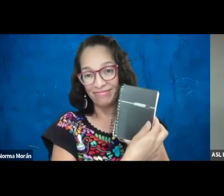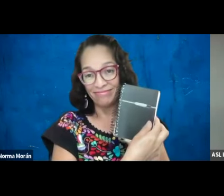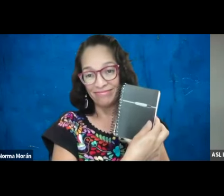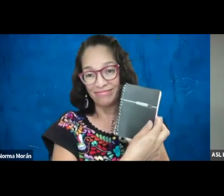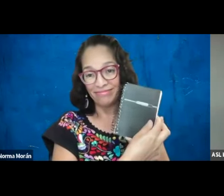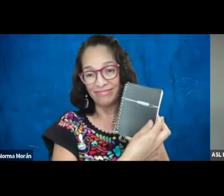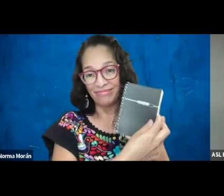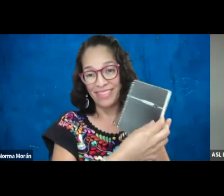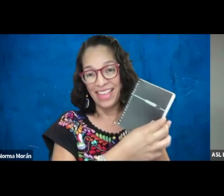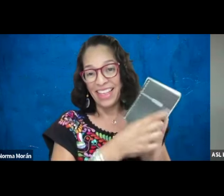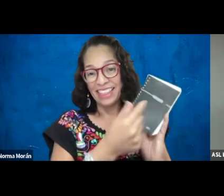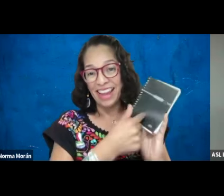So I used this book.